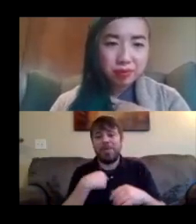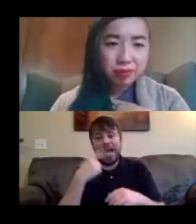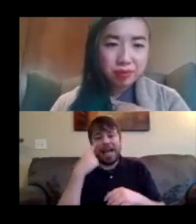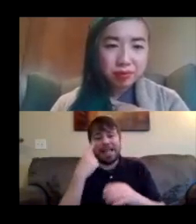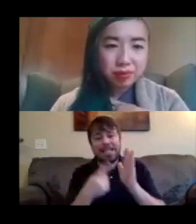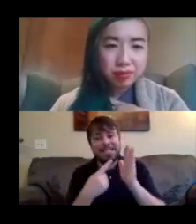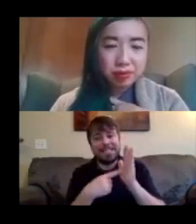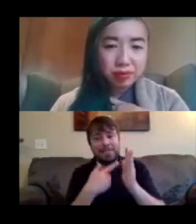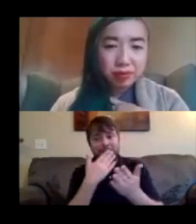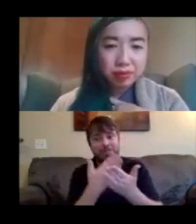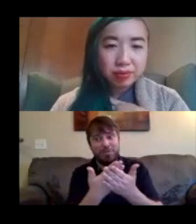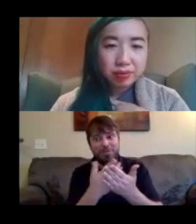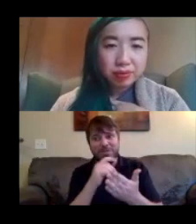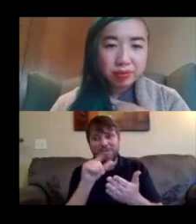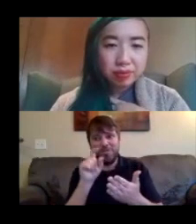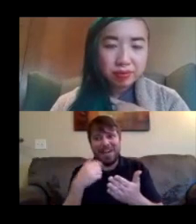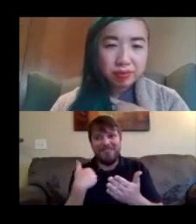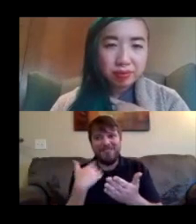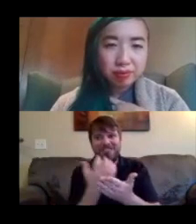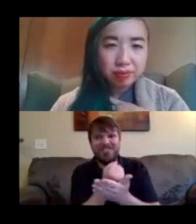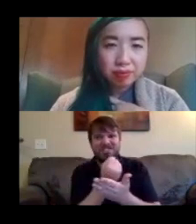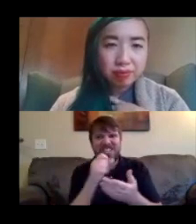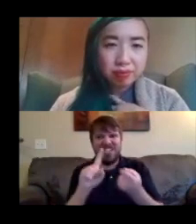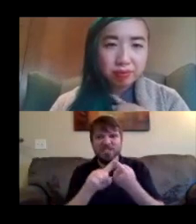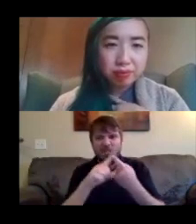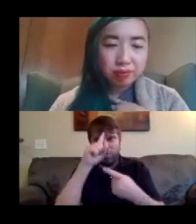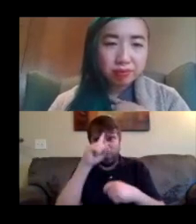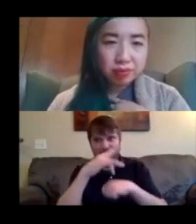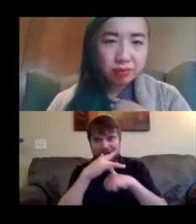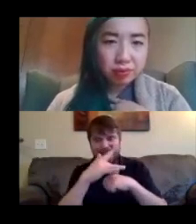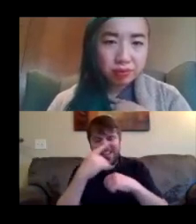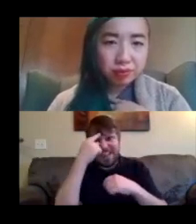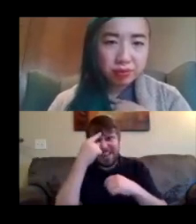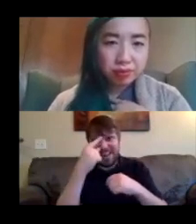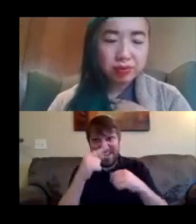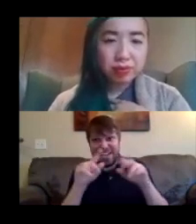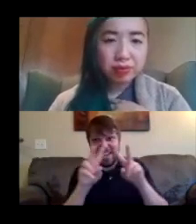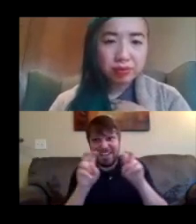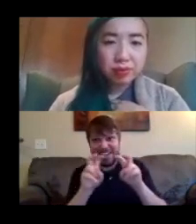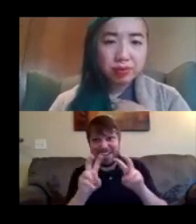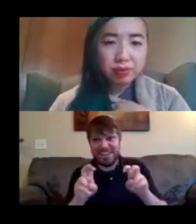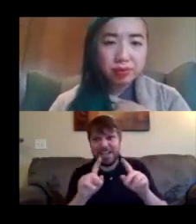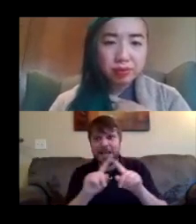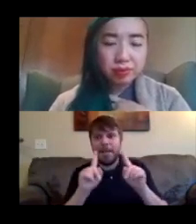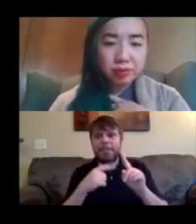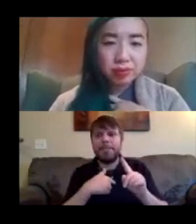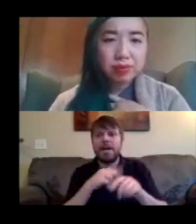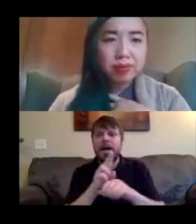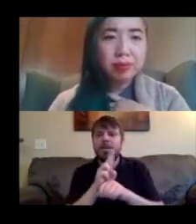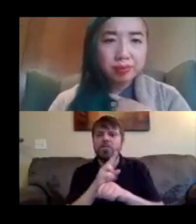so you don't have a chance to overthink--but I used whiteout, I think, is the method. Right?